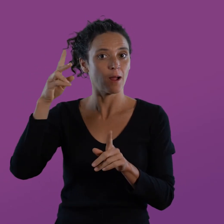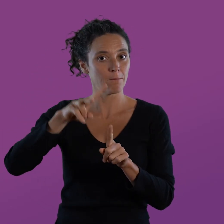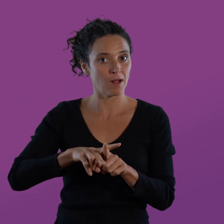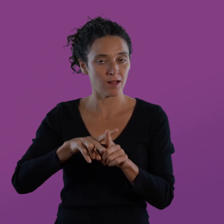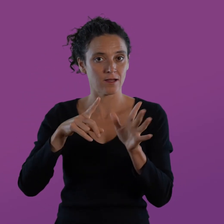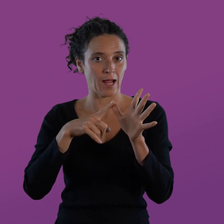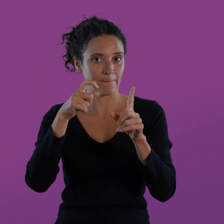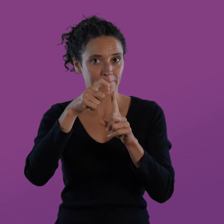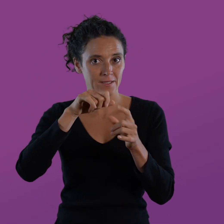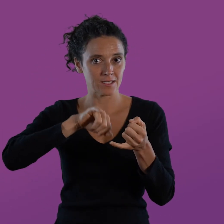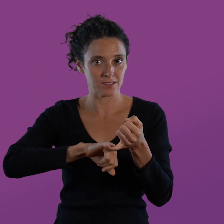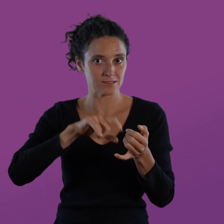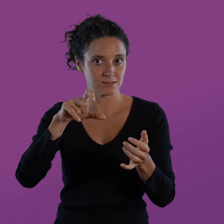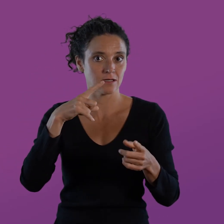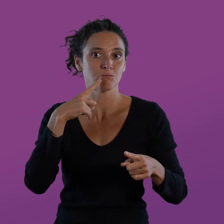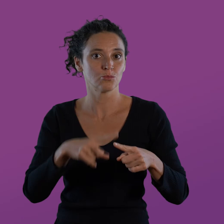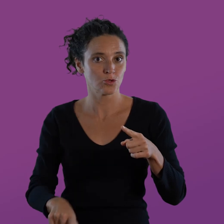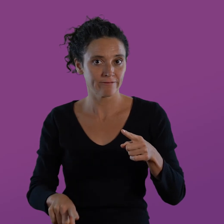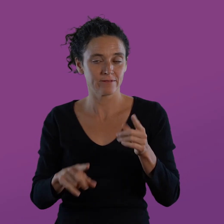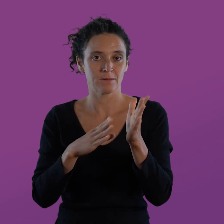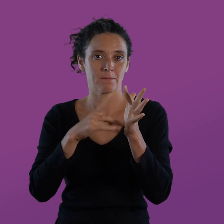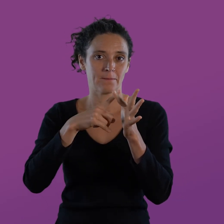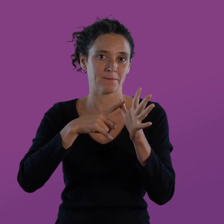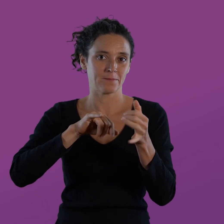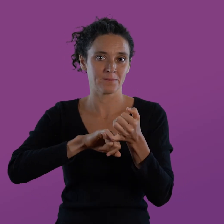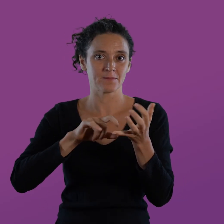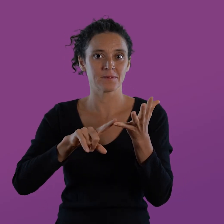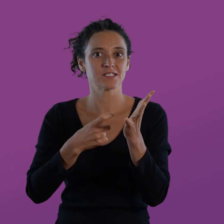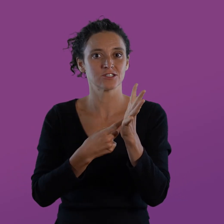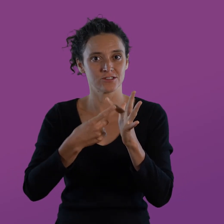We have applied the Australian Public Service Commission (APSC) Affirmative Measures -